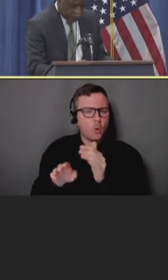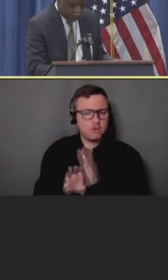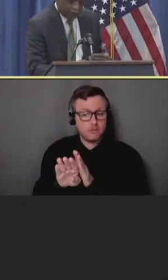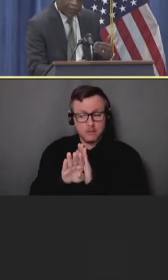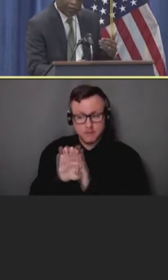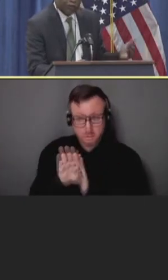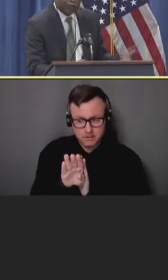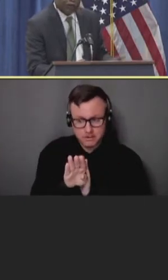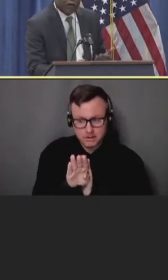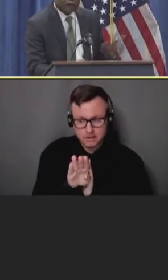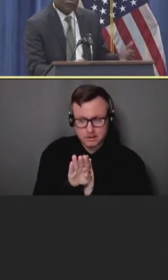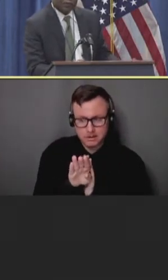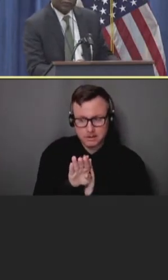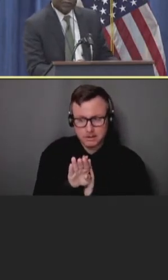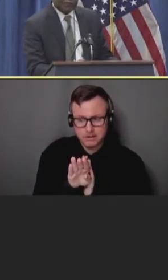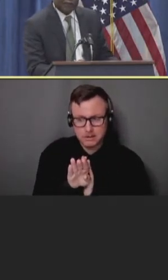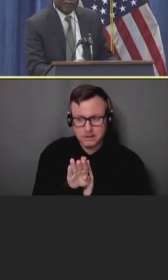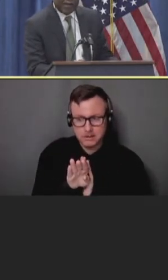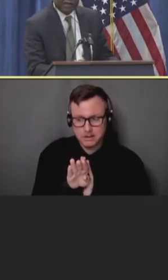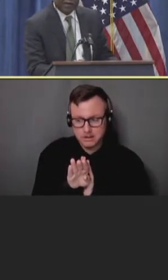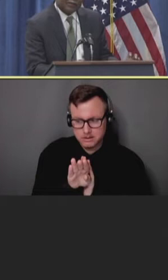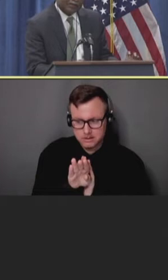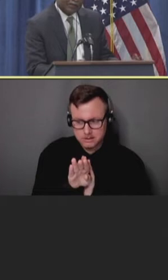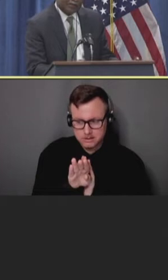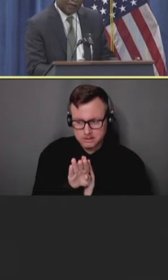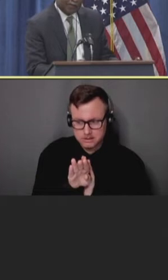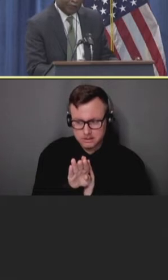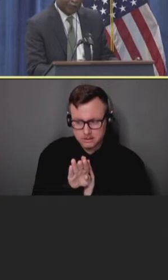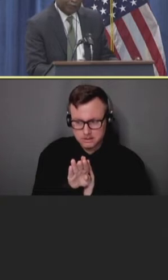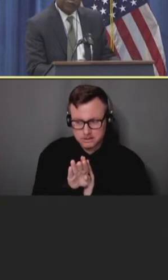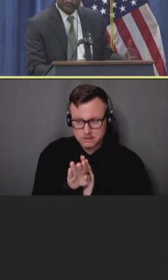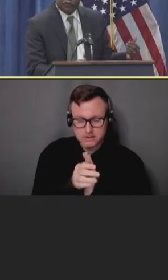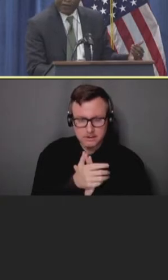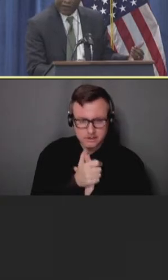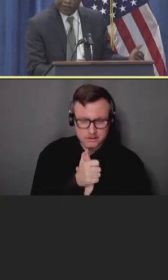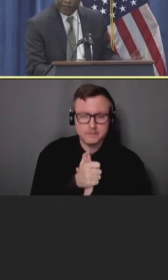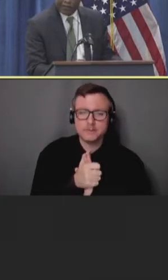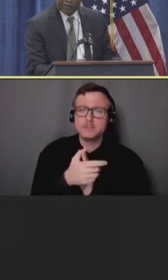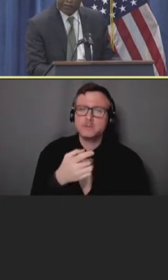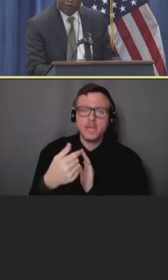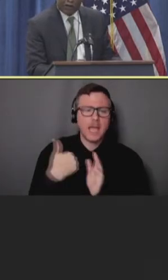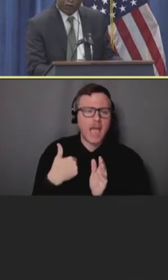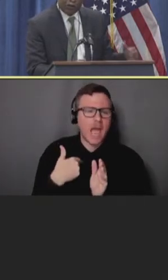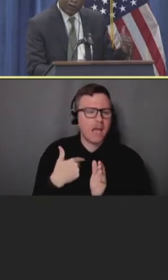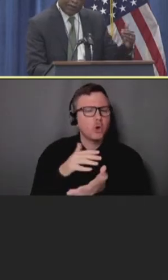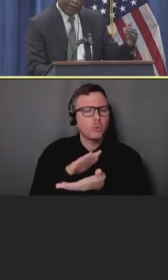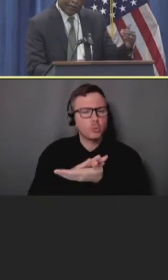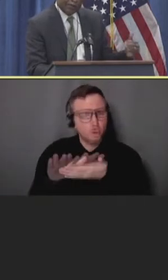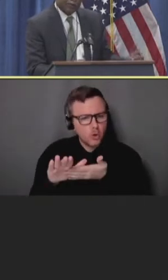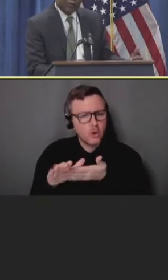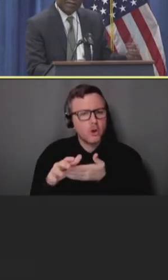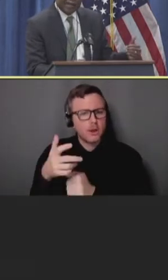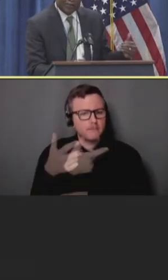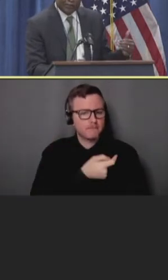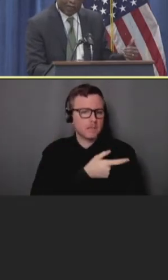so the initial thought was that we had "a pure vaccine," although it did retain some